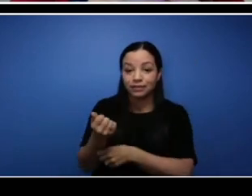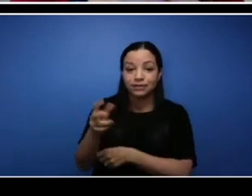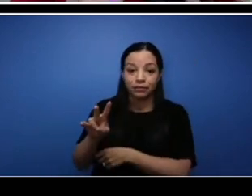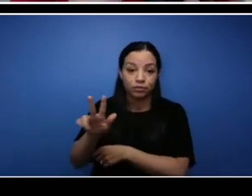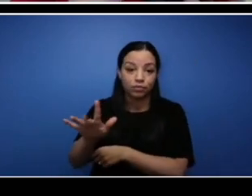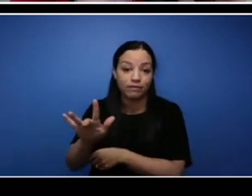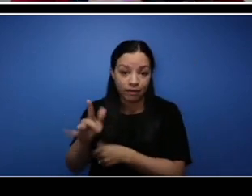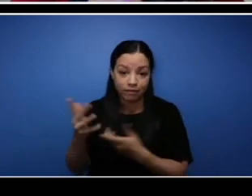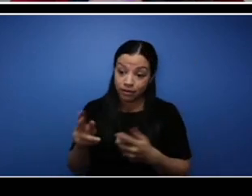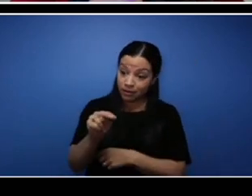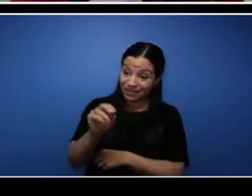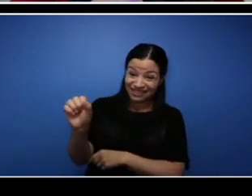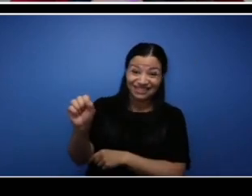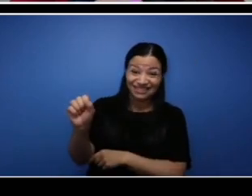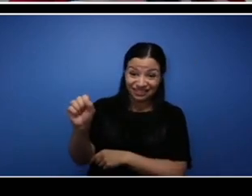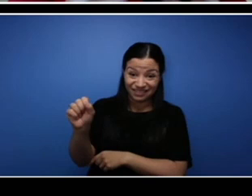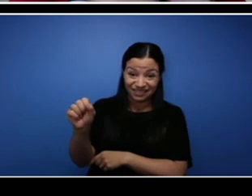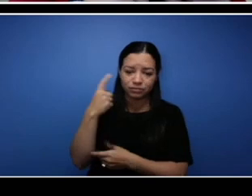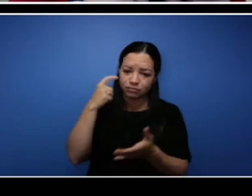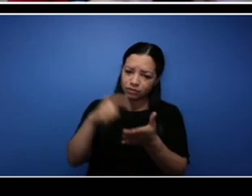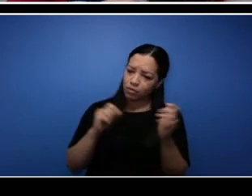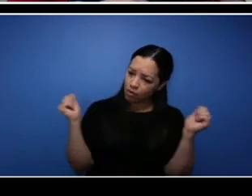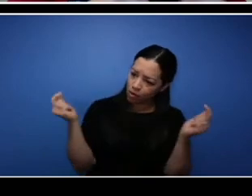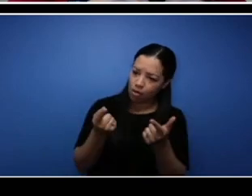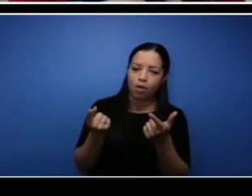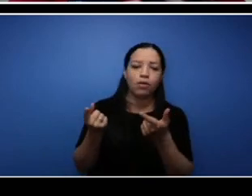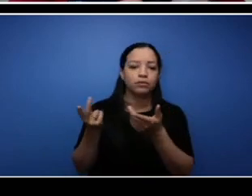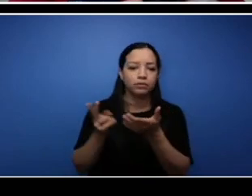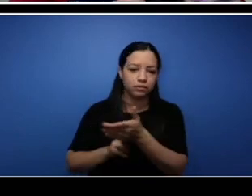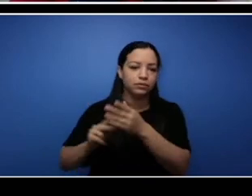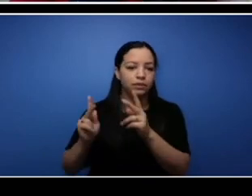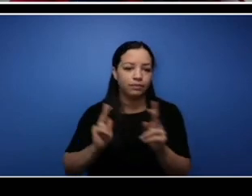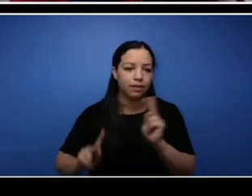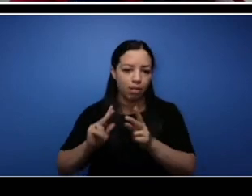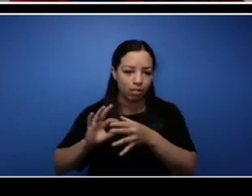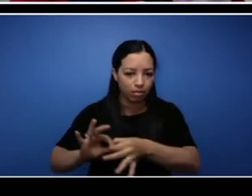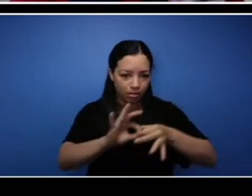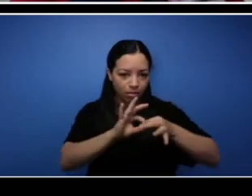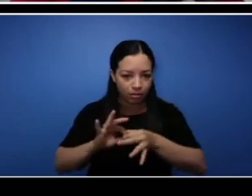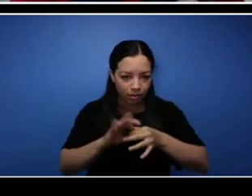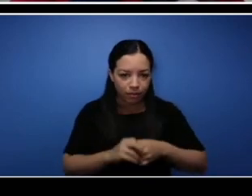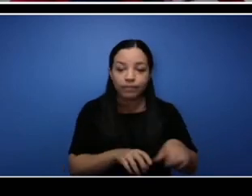we are all treaty people as a treaty beneficiary I also want to personally state the significance